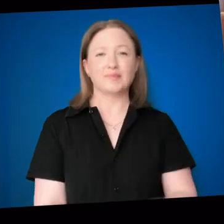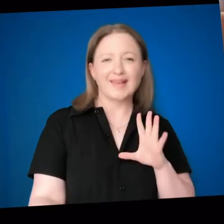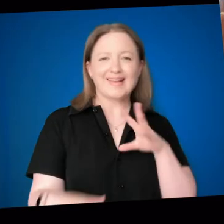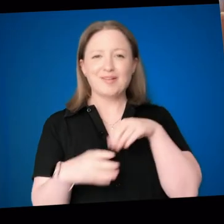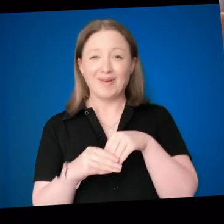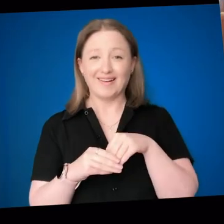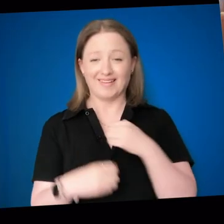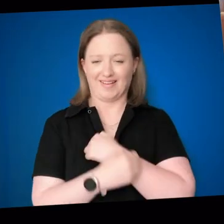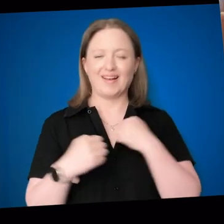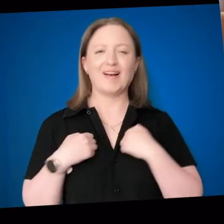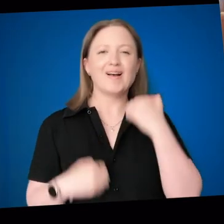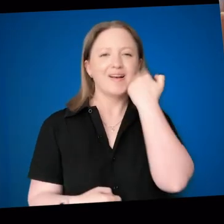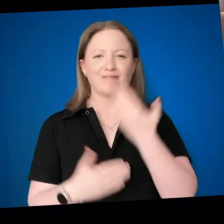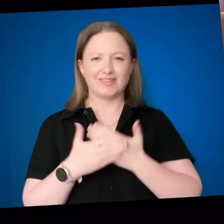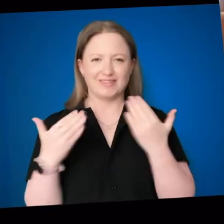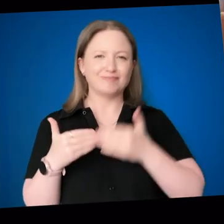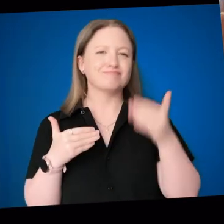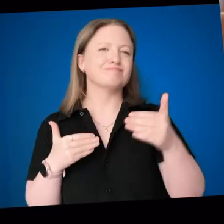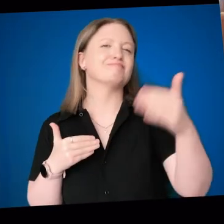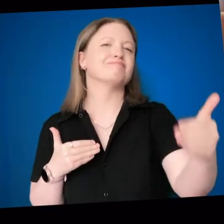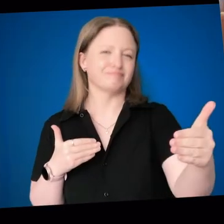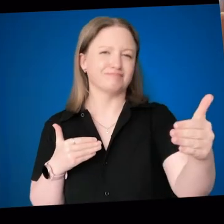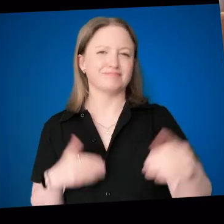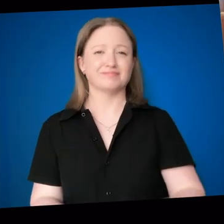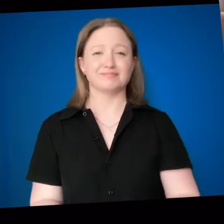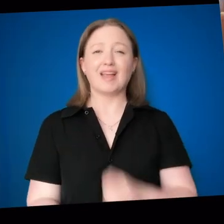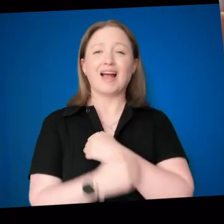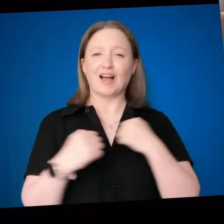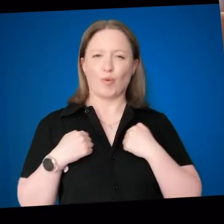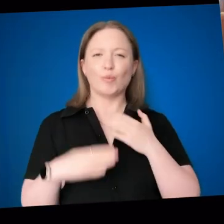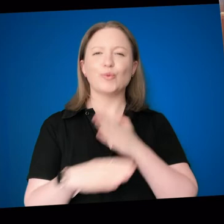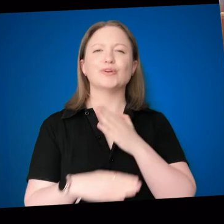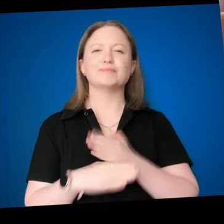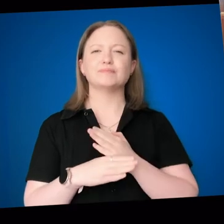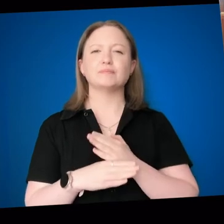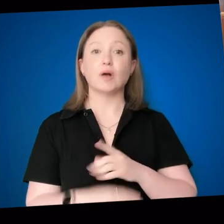in our life and our work,